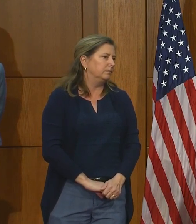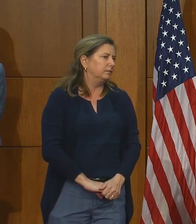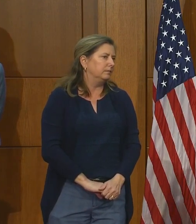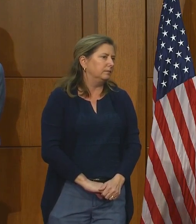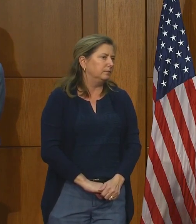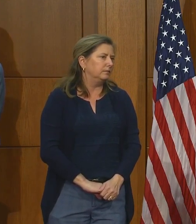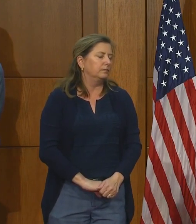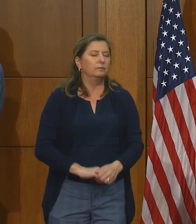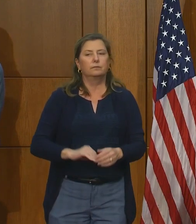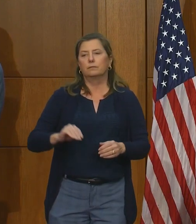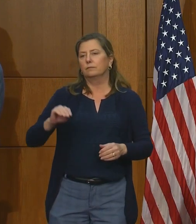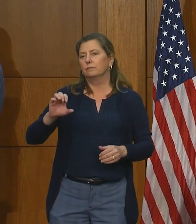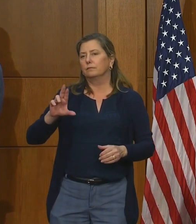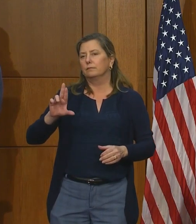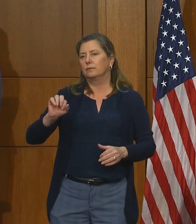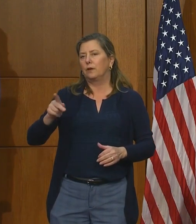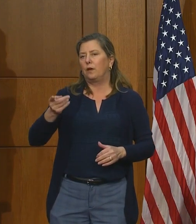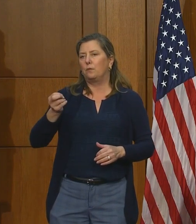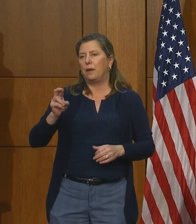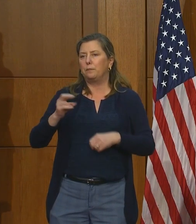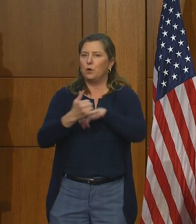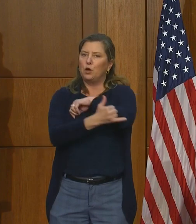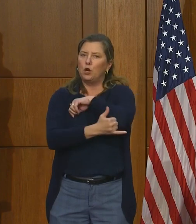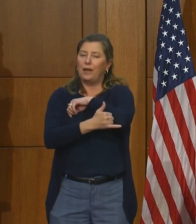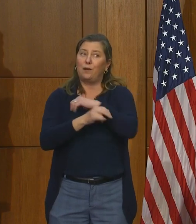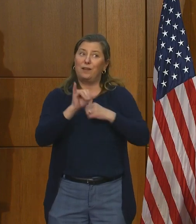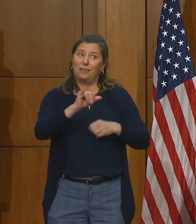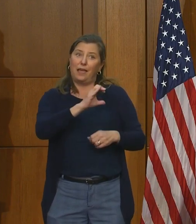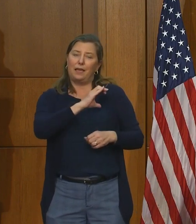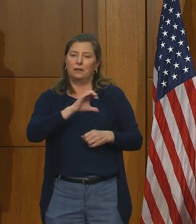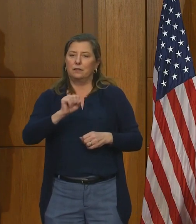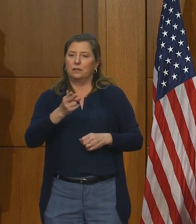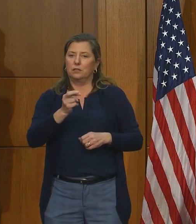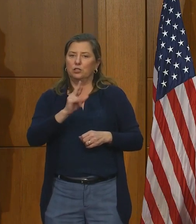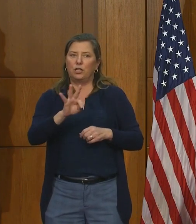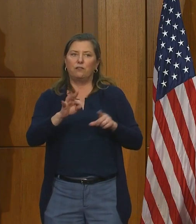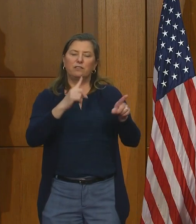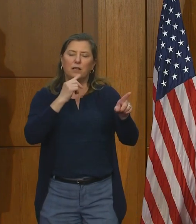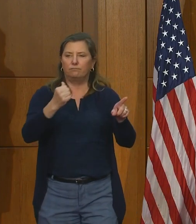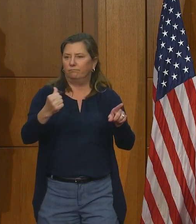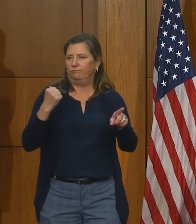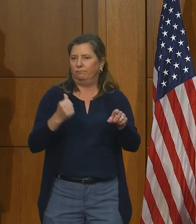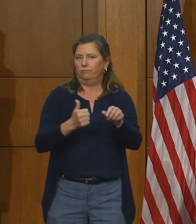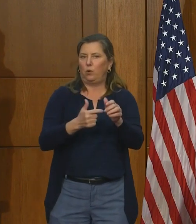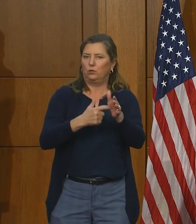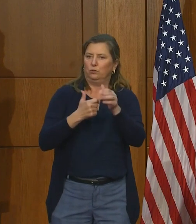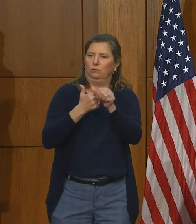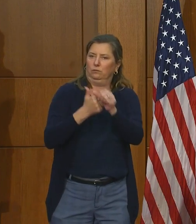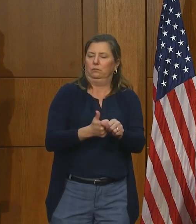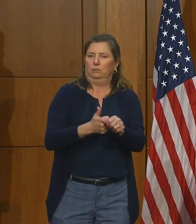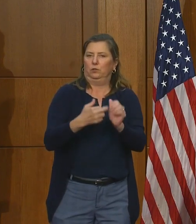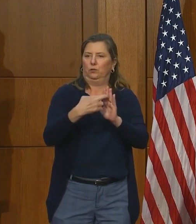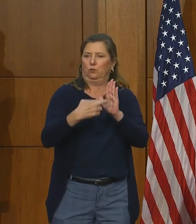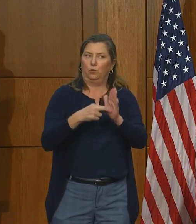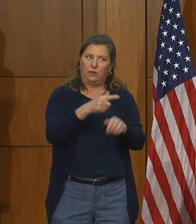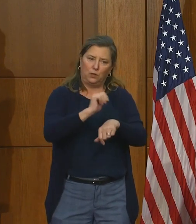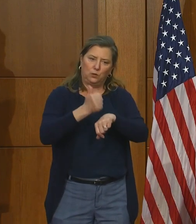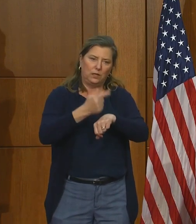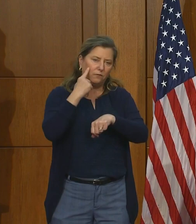MADE IT DECISION ON THAT BY TO DO VERY SHORTLY. SHERIFF OF CULPEPER COUNTY HAS SAID THAT